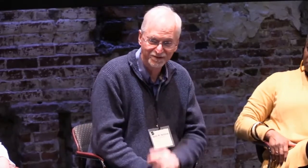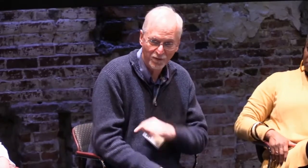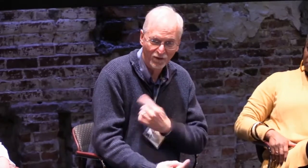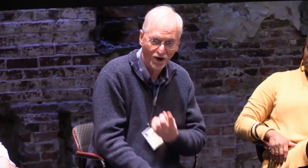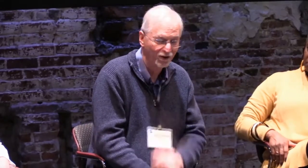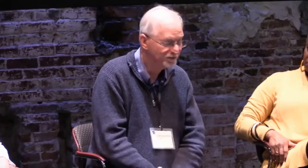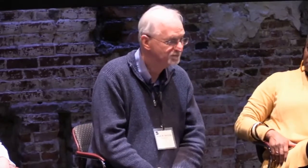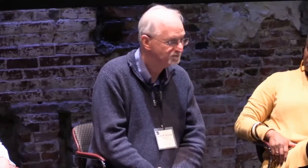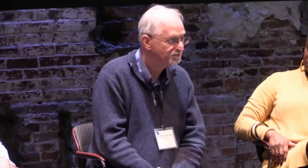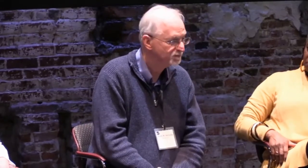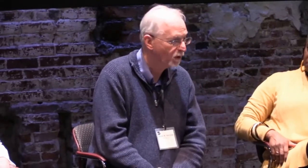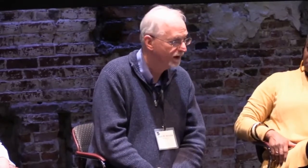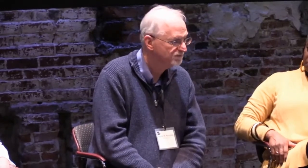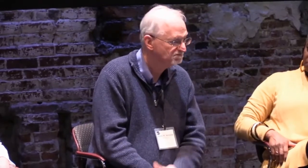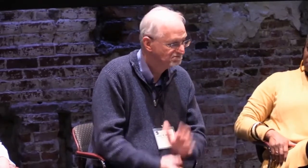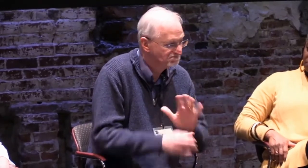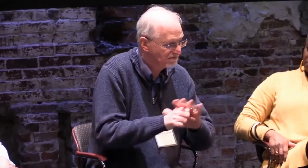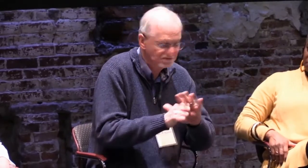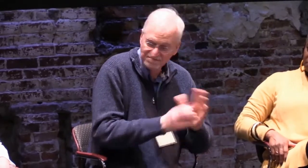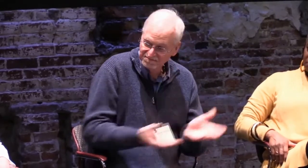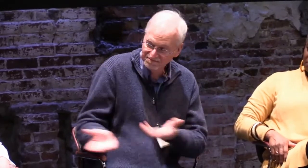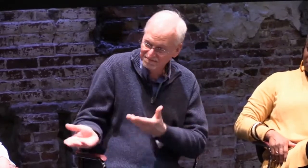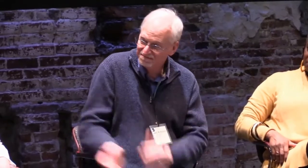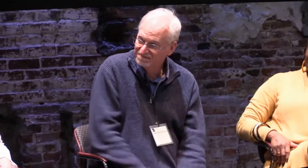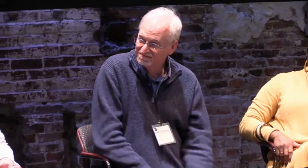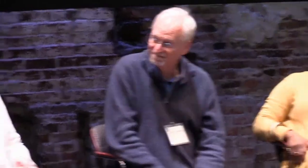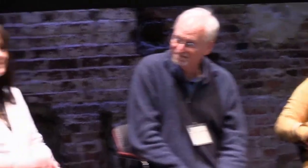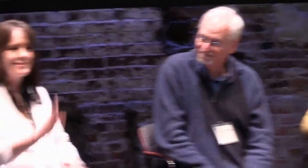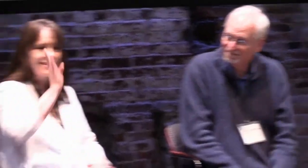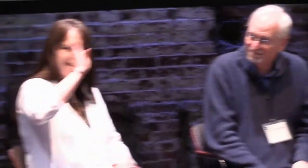and I've been involved for over 25 years, 35 years.